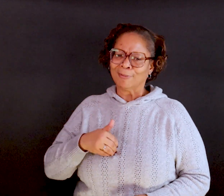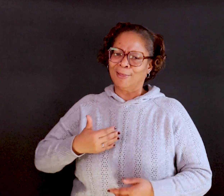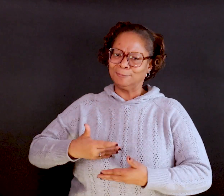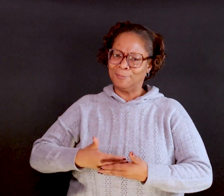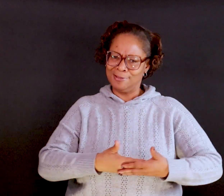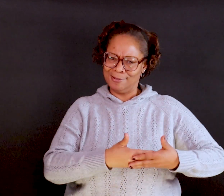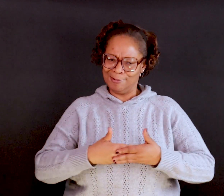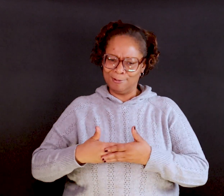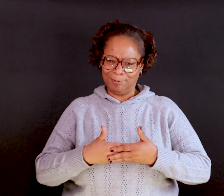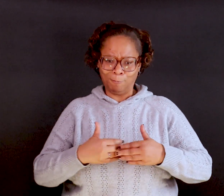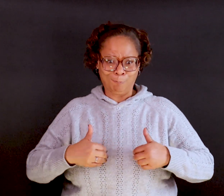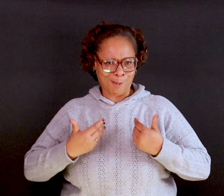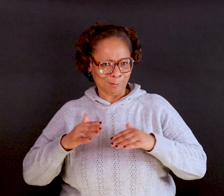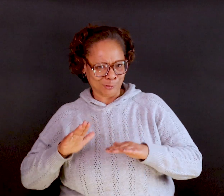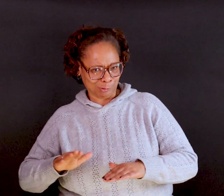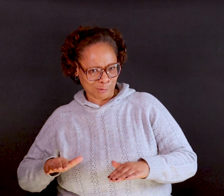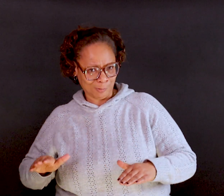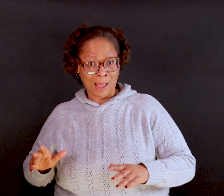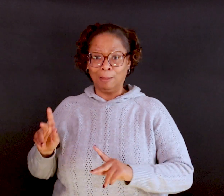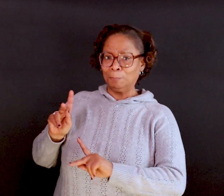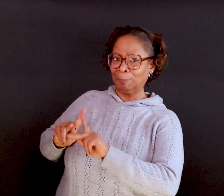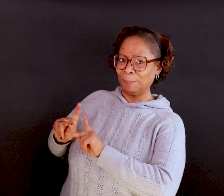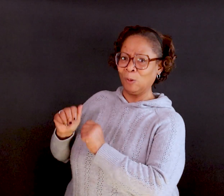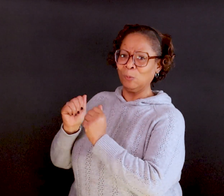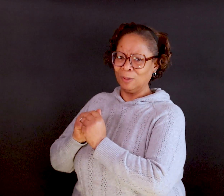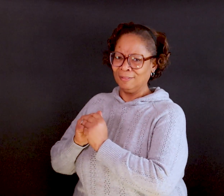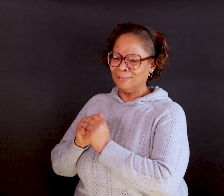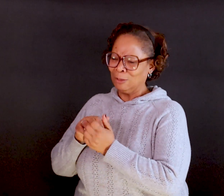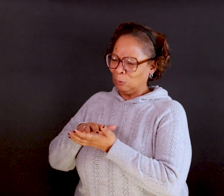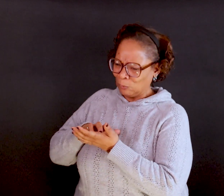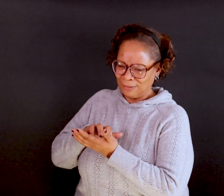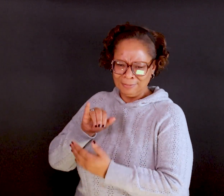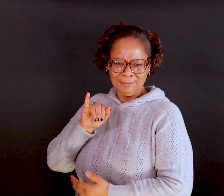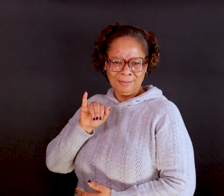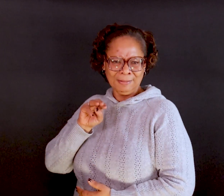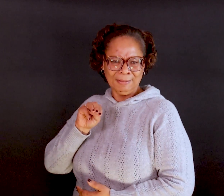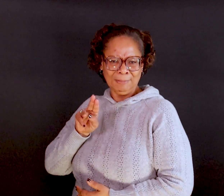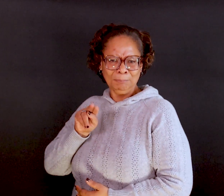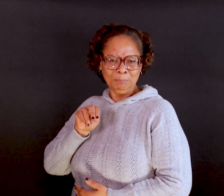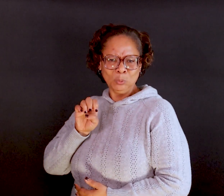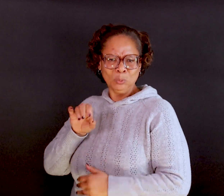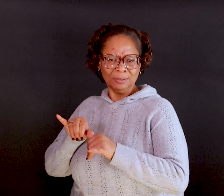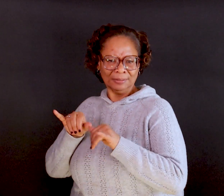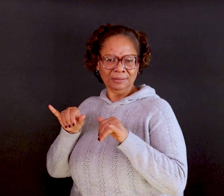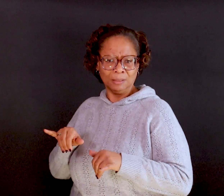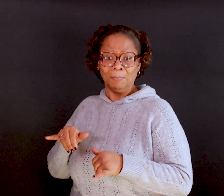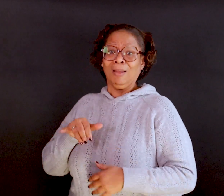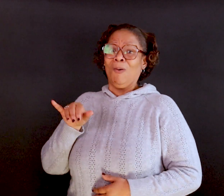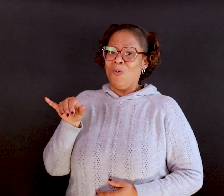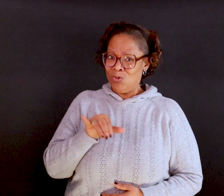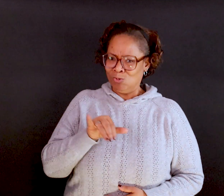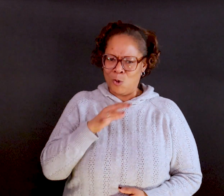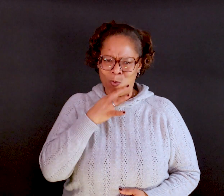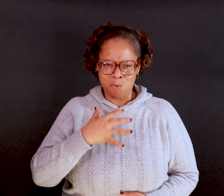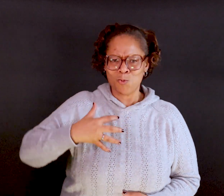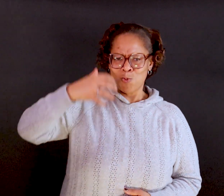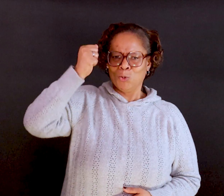Infants, young children. People with a weak immune system and older adults are most at risk